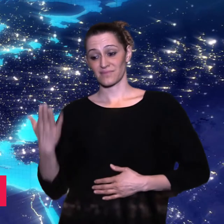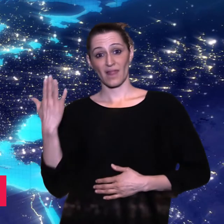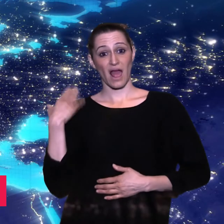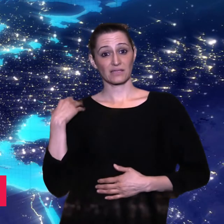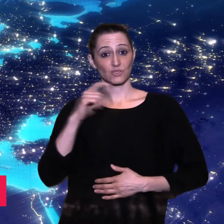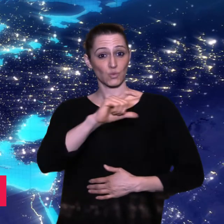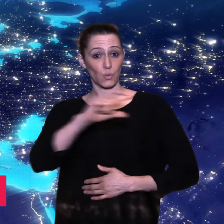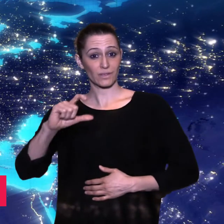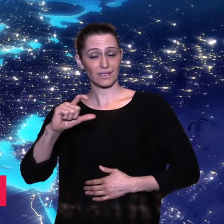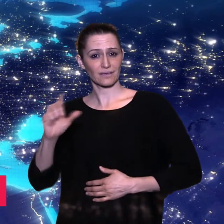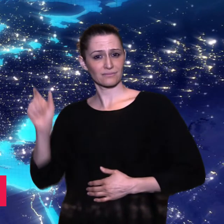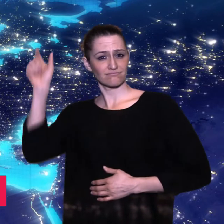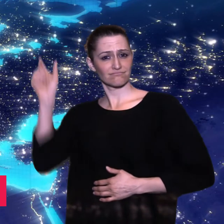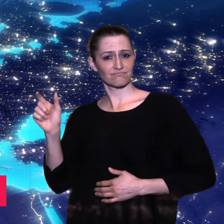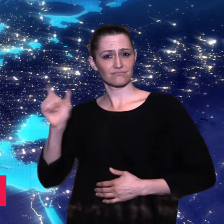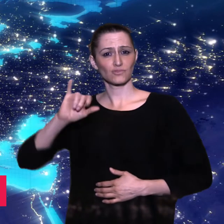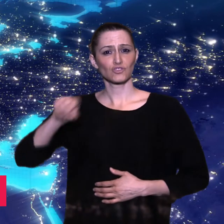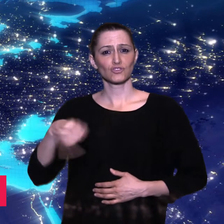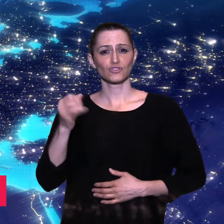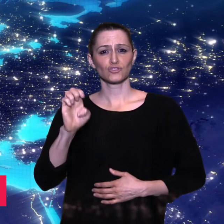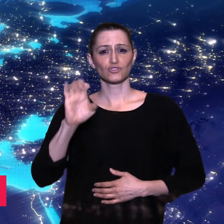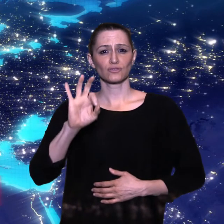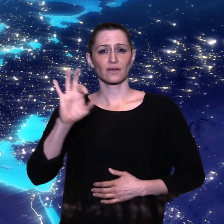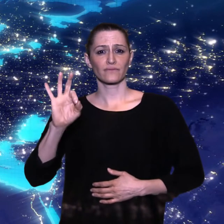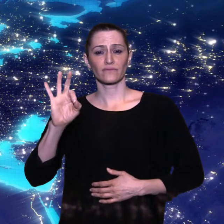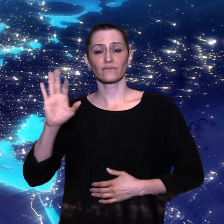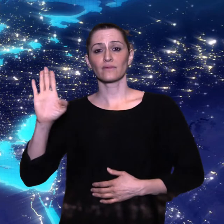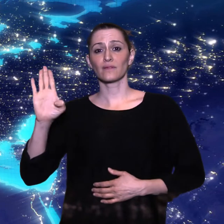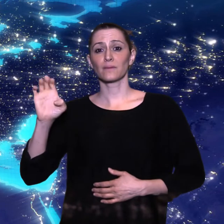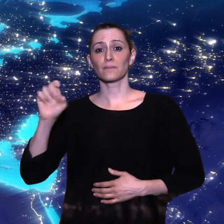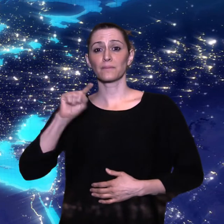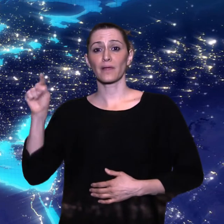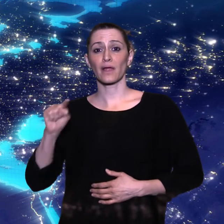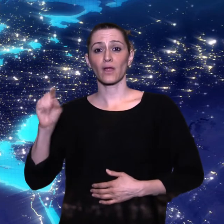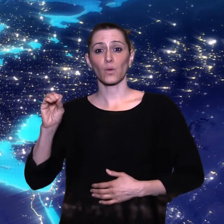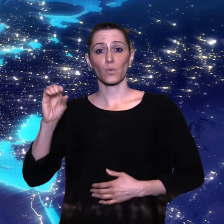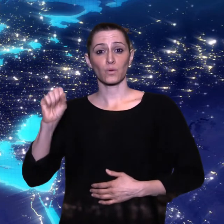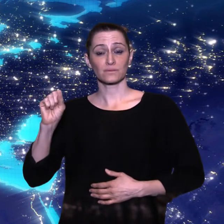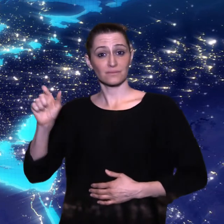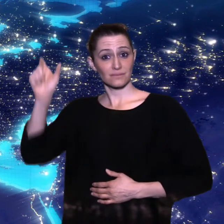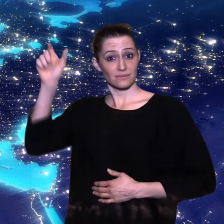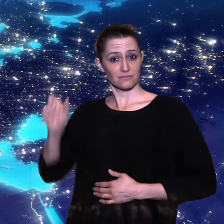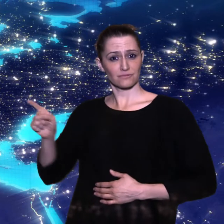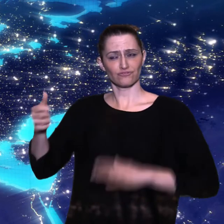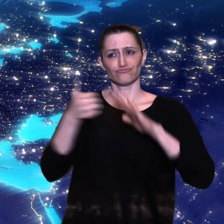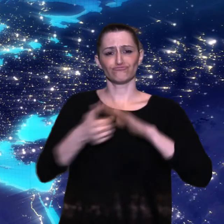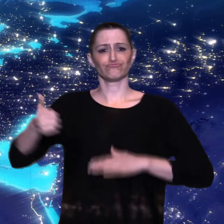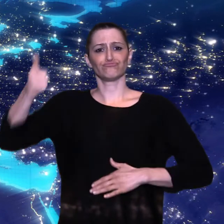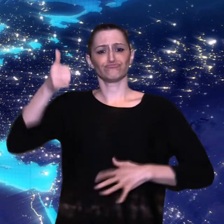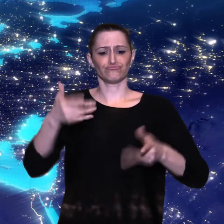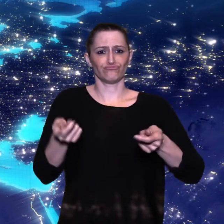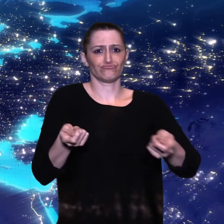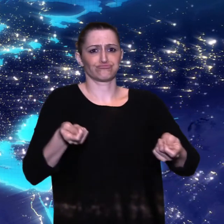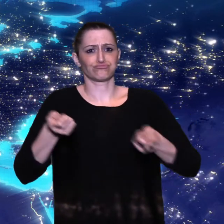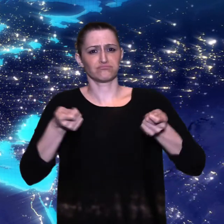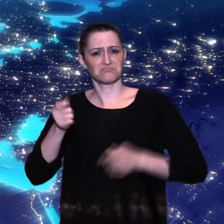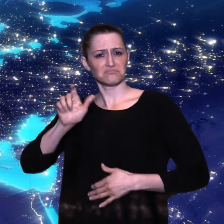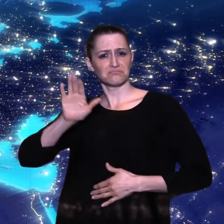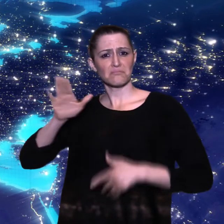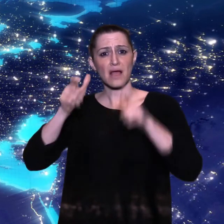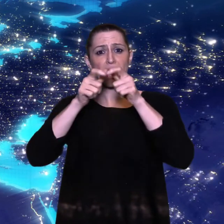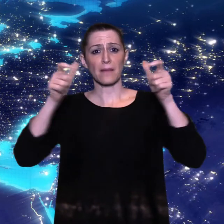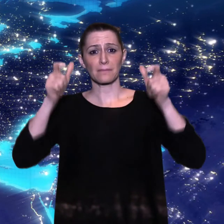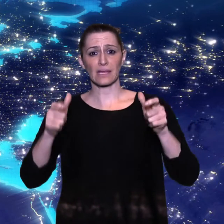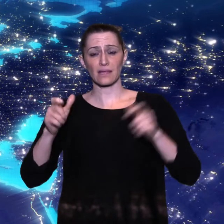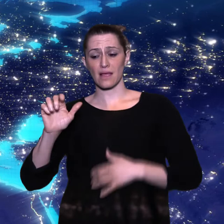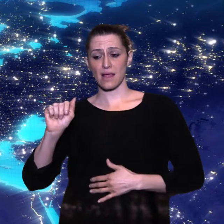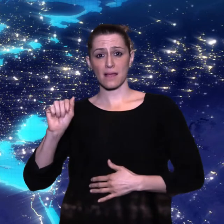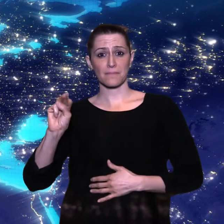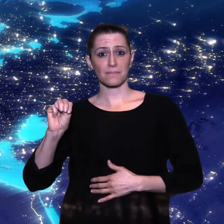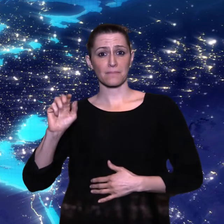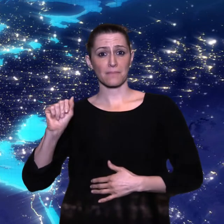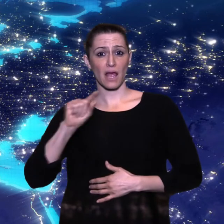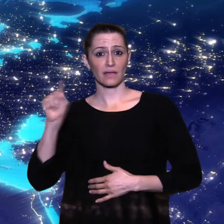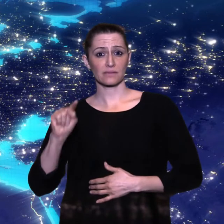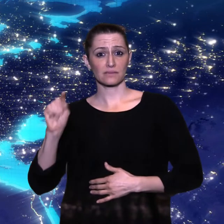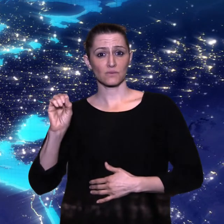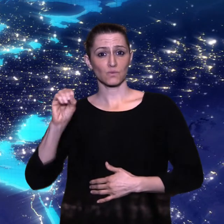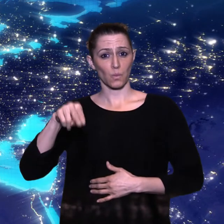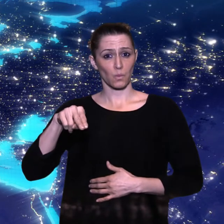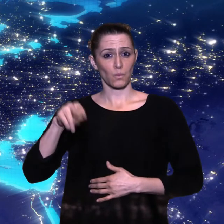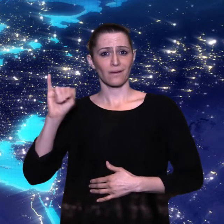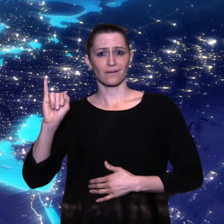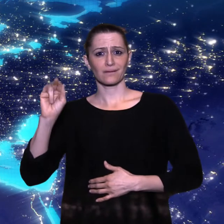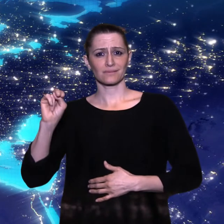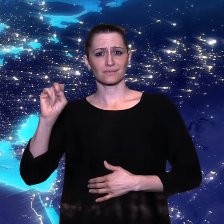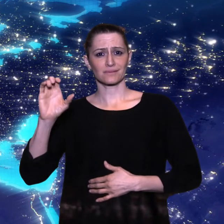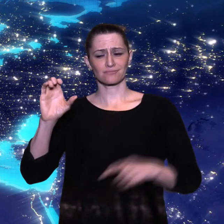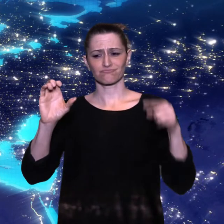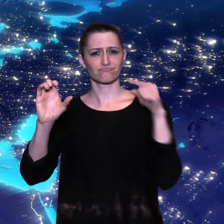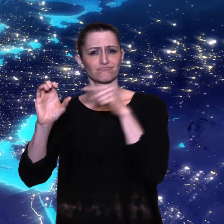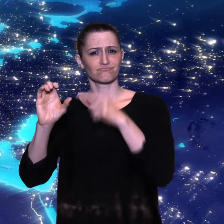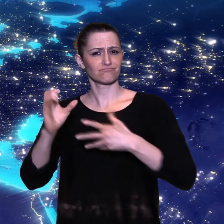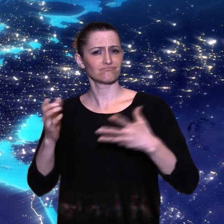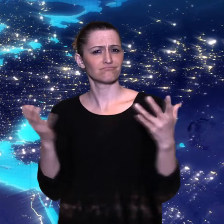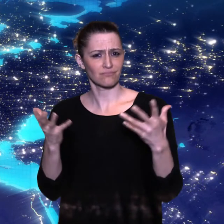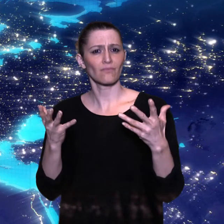Dawn: Last week, Jeff Bezos, CEO of Amazon Inc., an